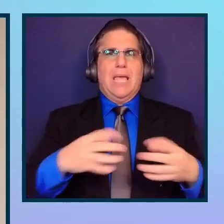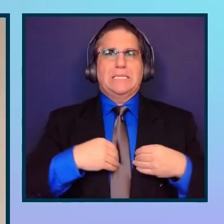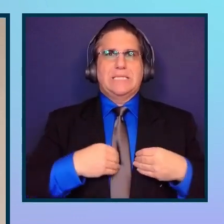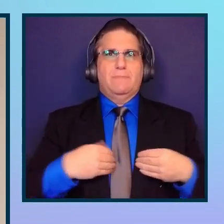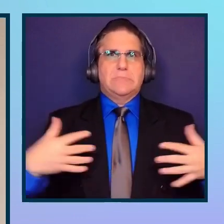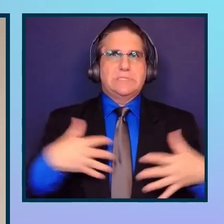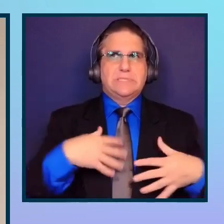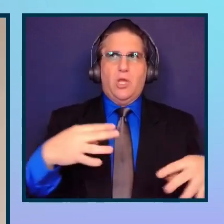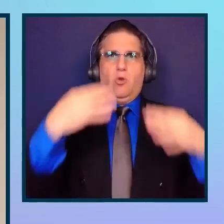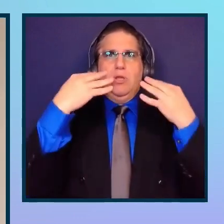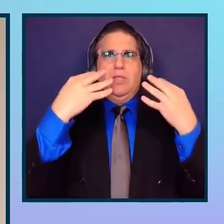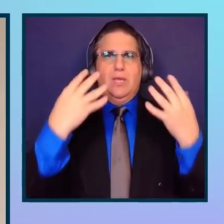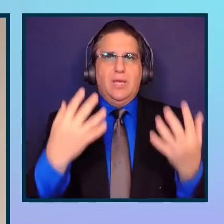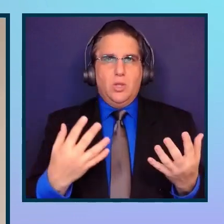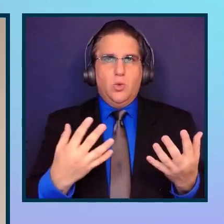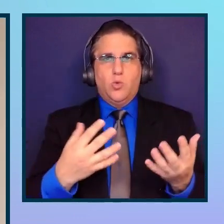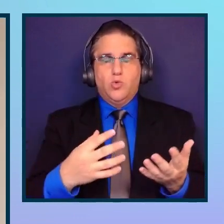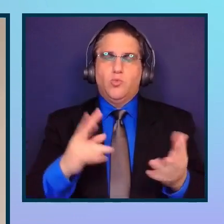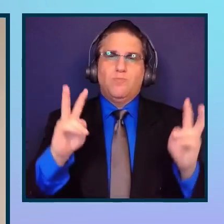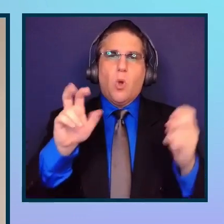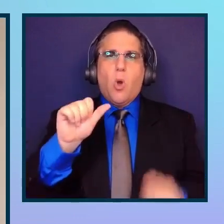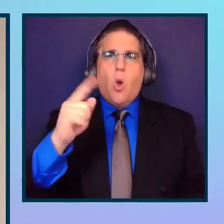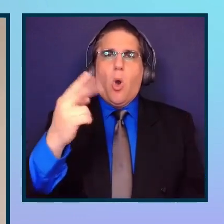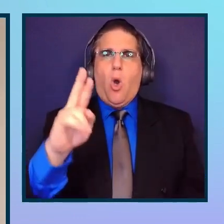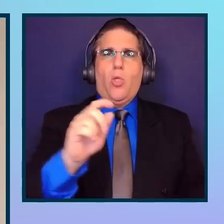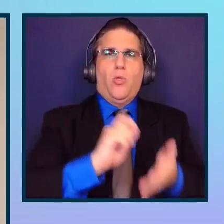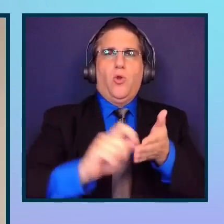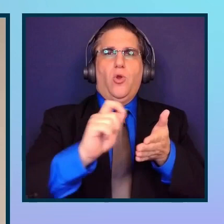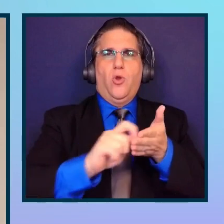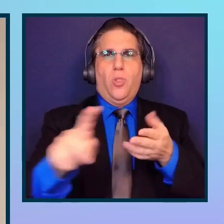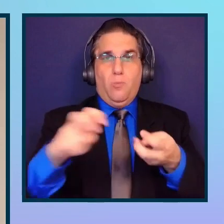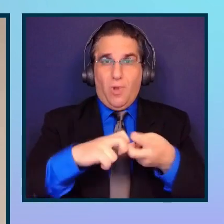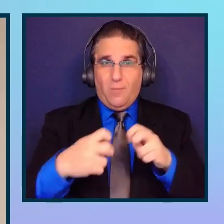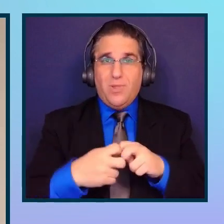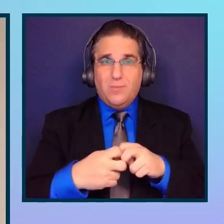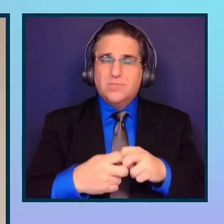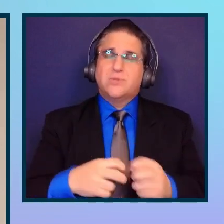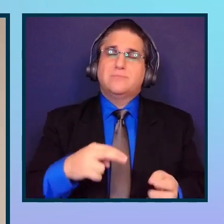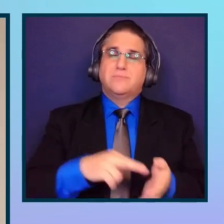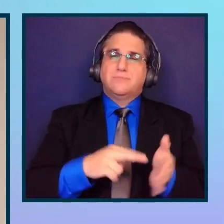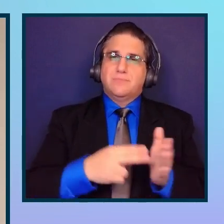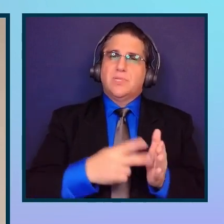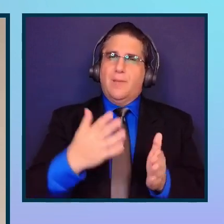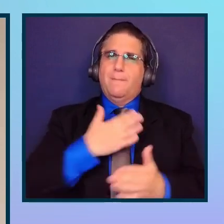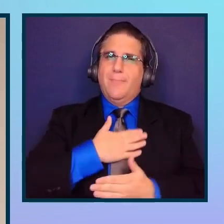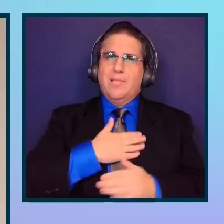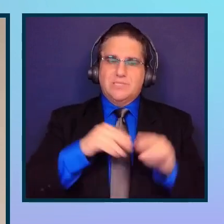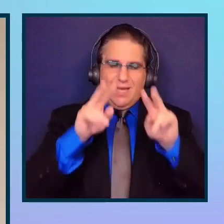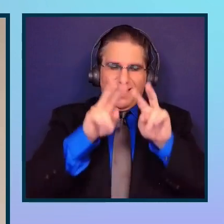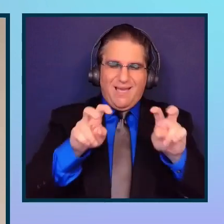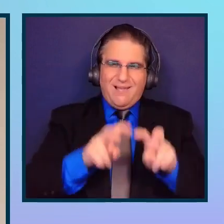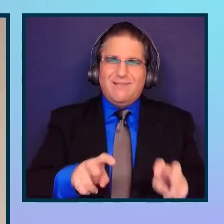I would encourage you to kind of do that analytical work, really understand, right, who am I trying to impress with this work?